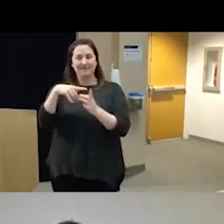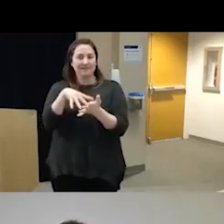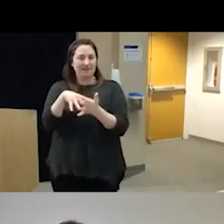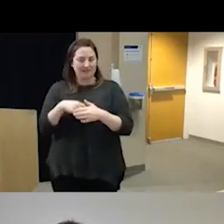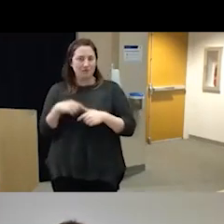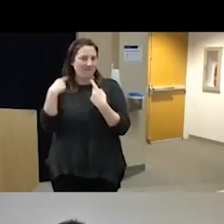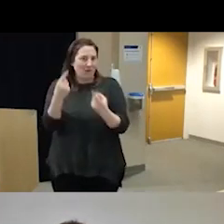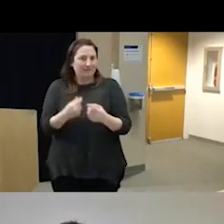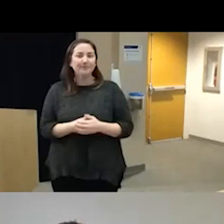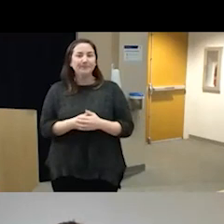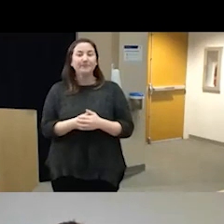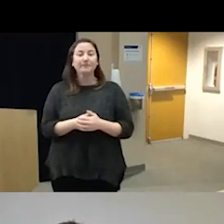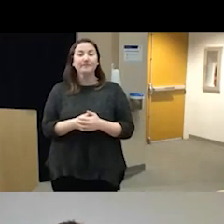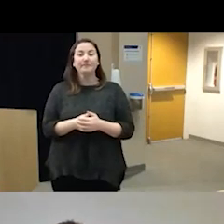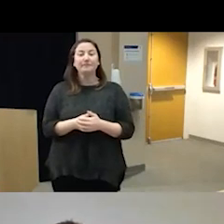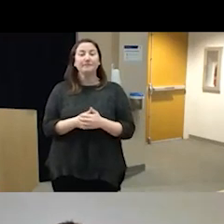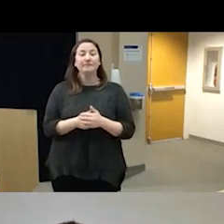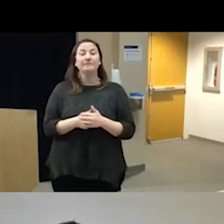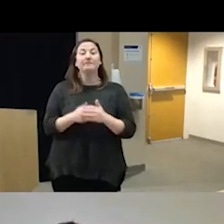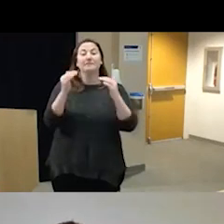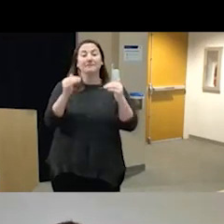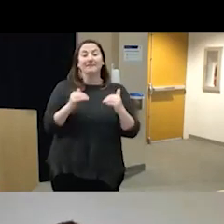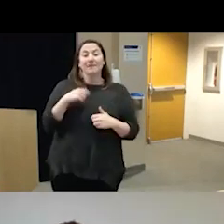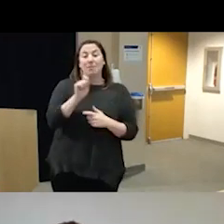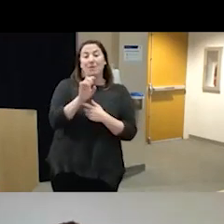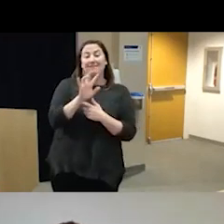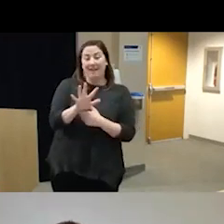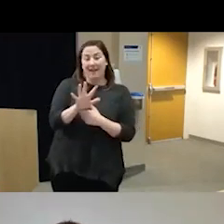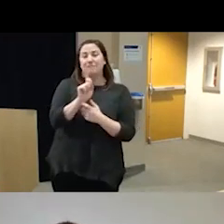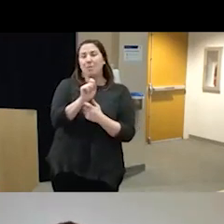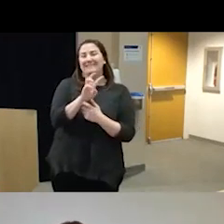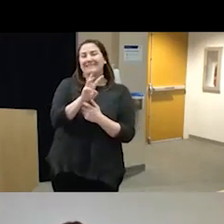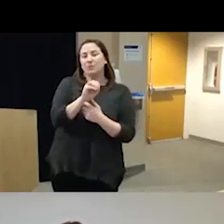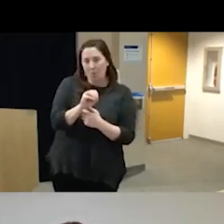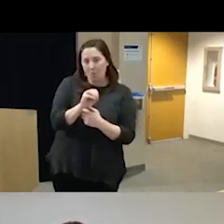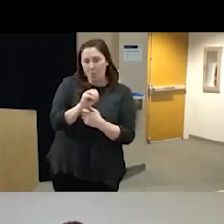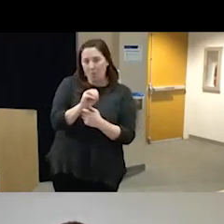Effect size of 0.75.61 and 0.60 so quite respectable.